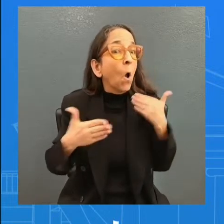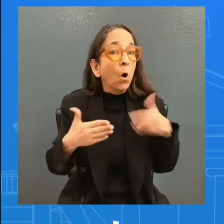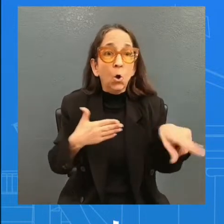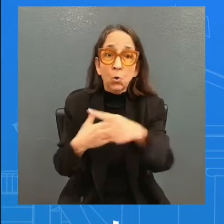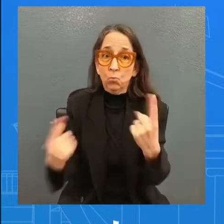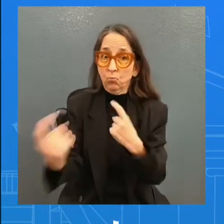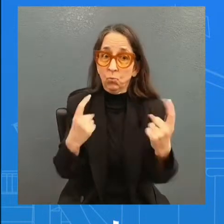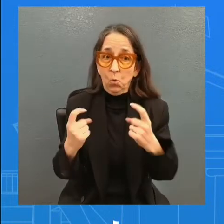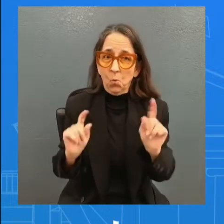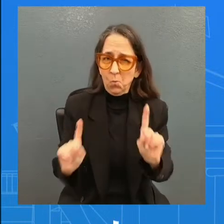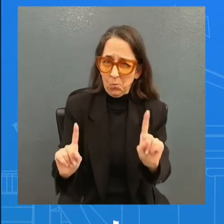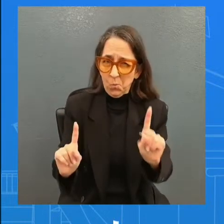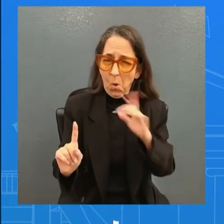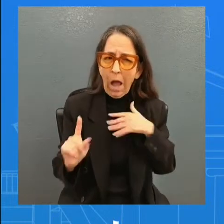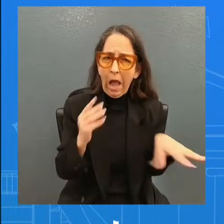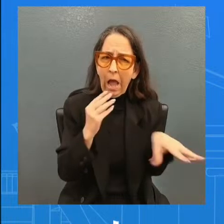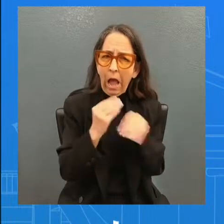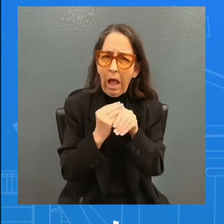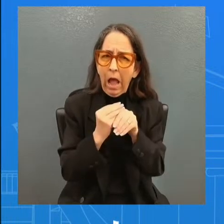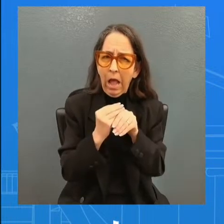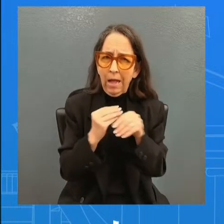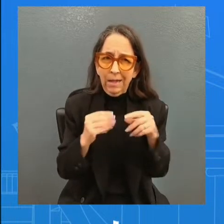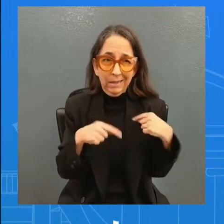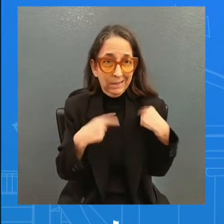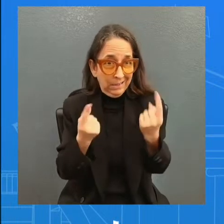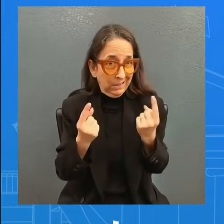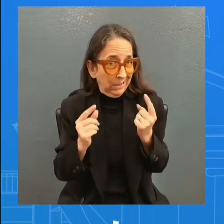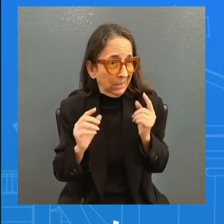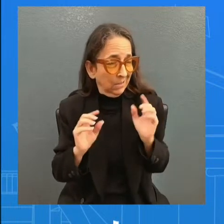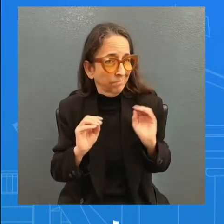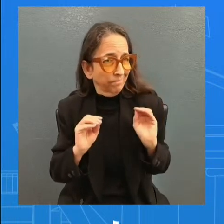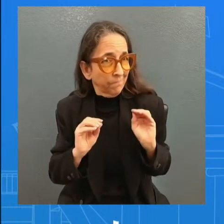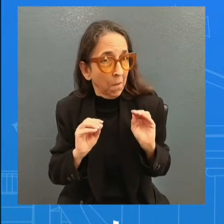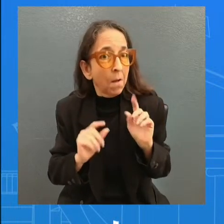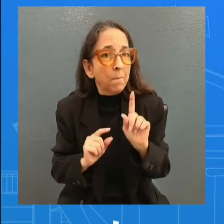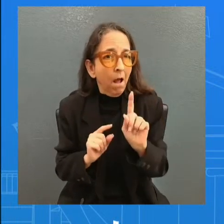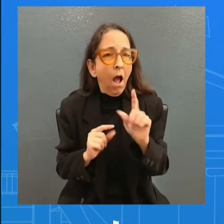which is talk about the week ahead -- next week -- and then we’ll go into questions.